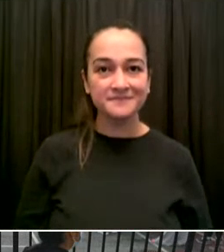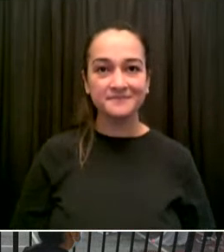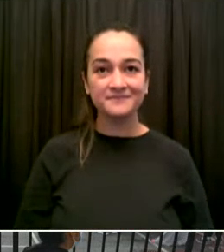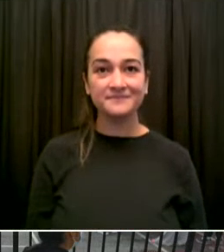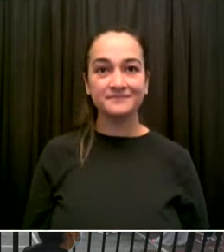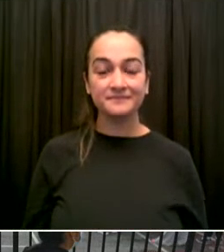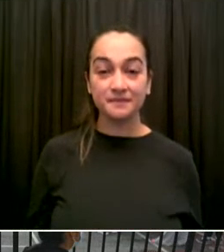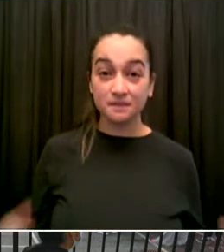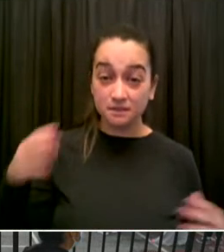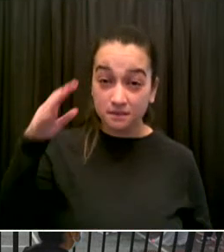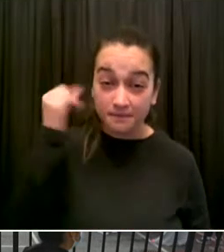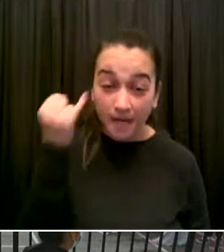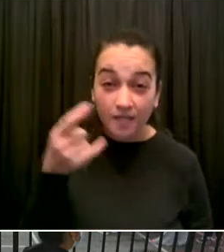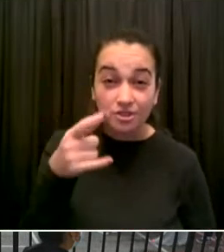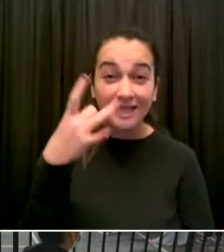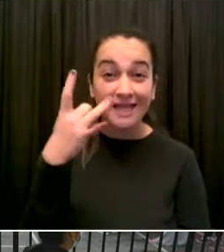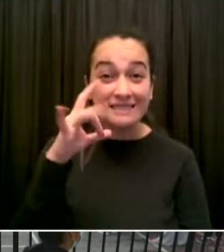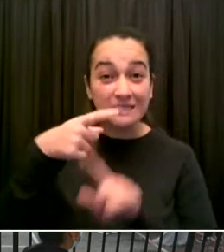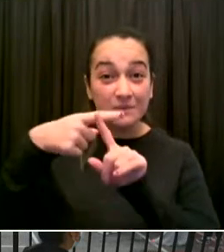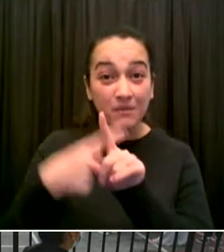THAT MOST KIDS HAVEN'T BEEN IN